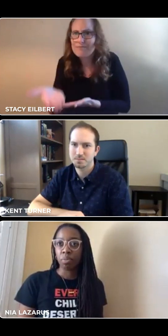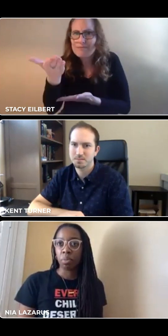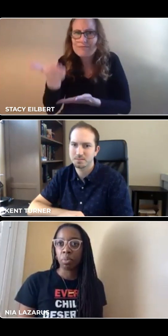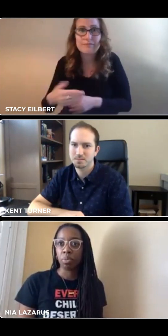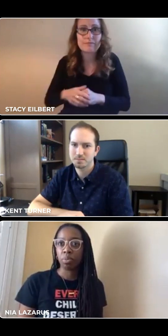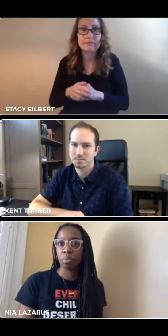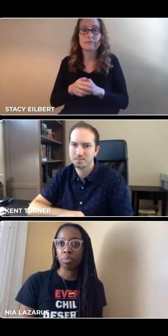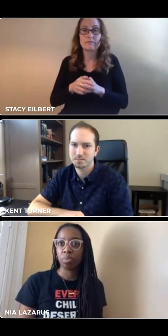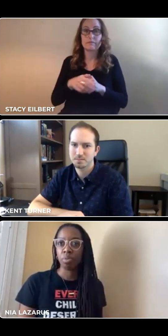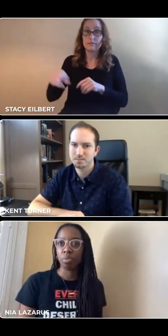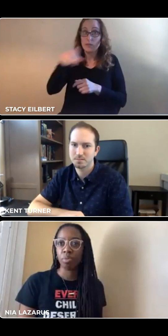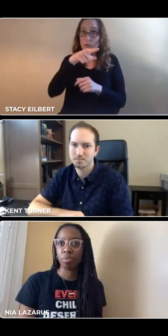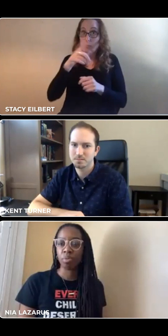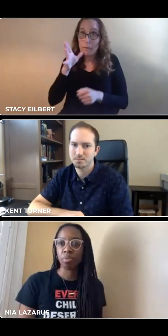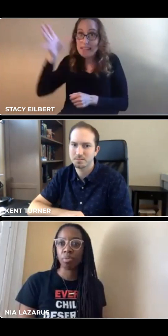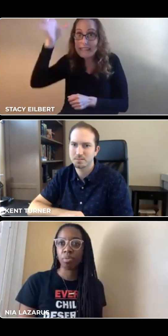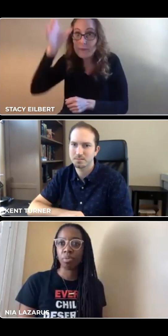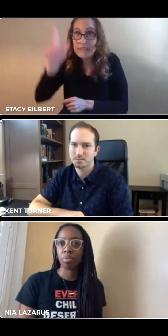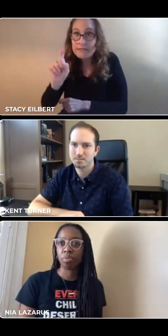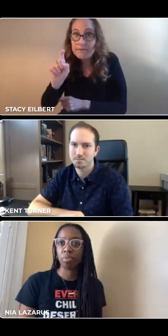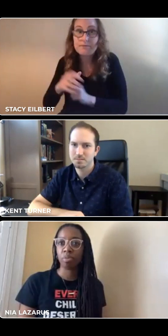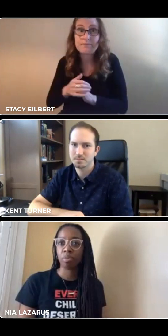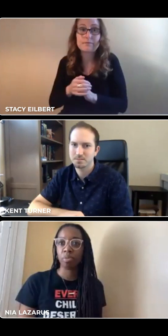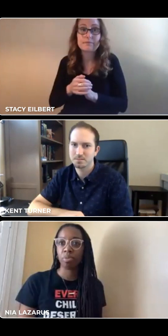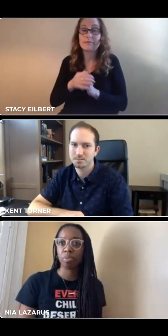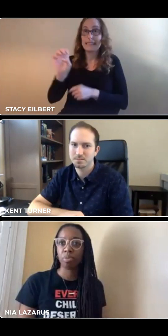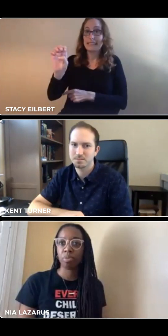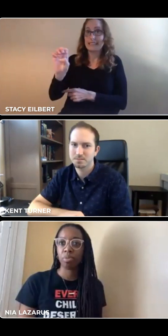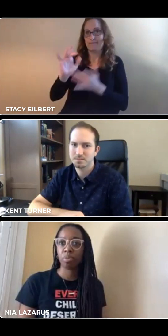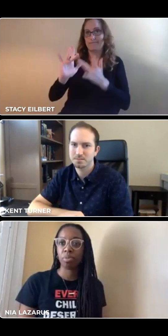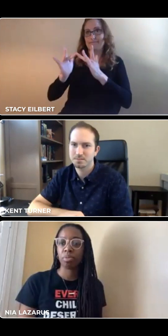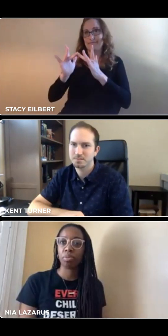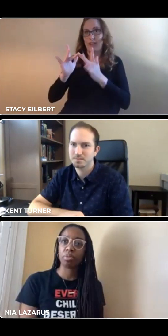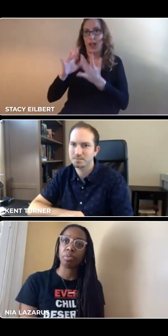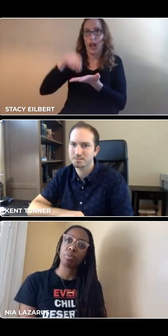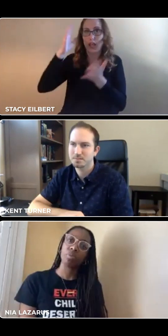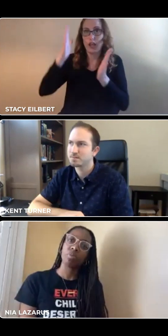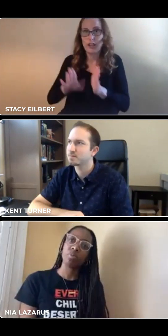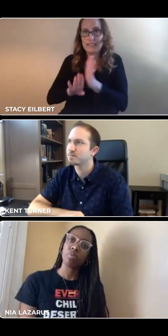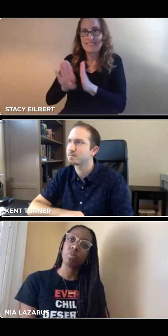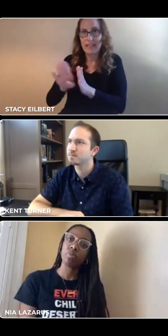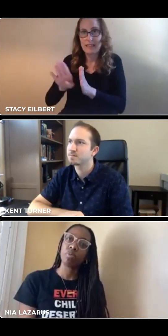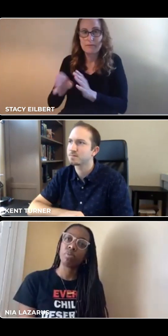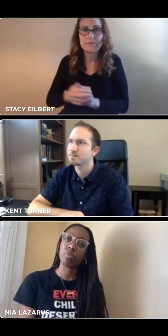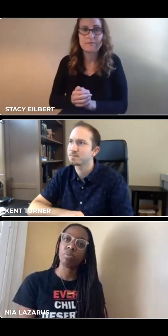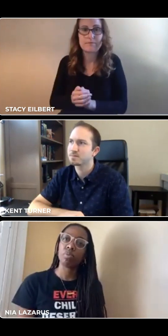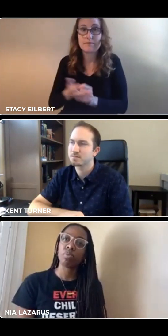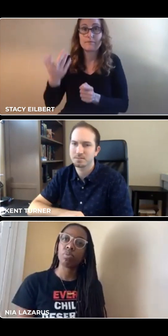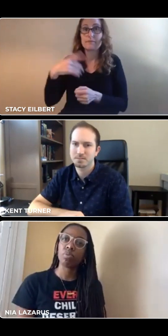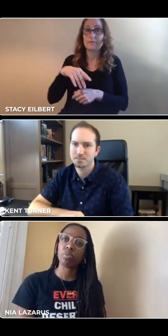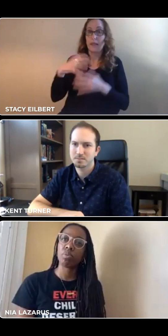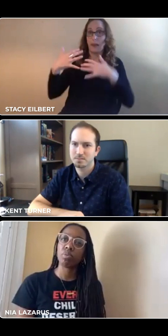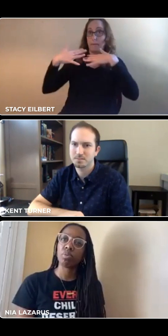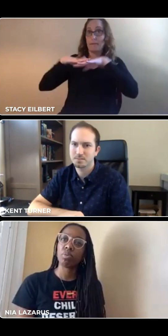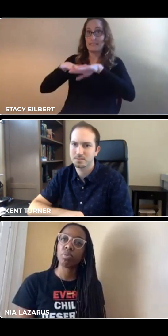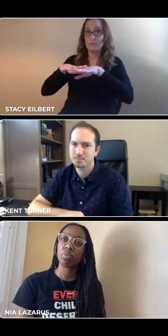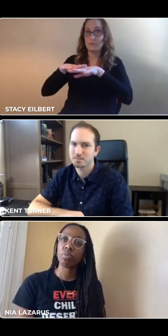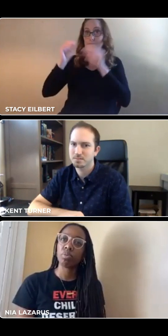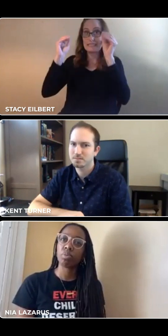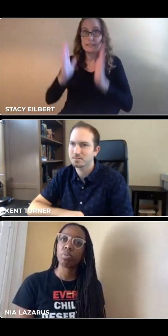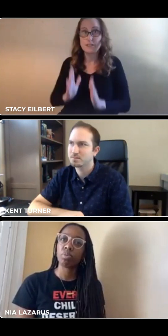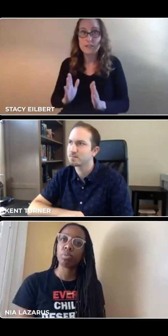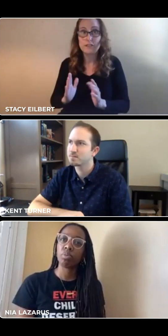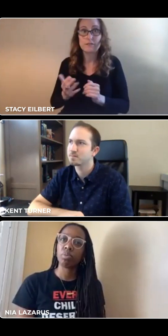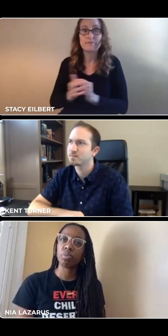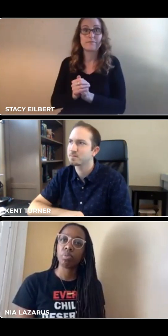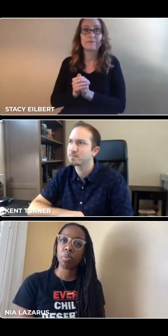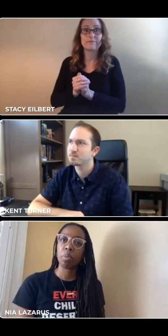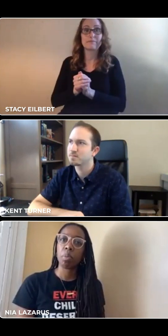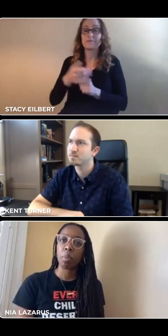We'd like to take a poll and have you click on the button that identifies who you are.